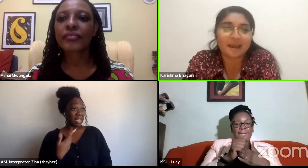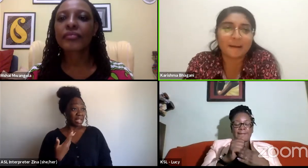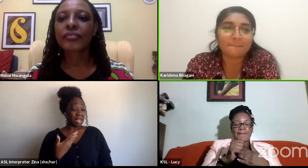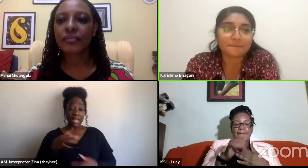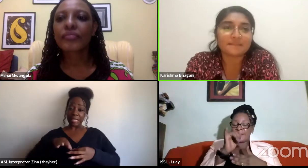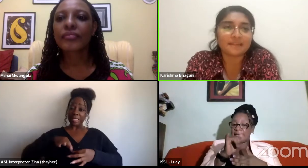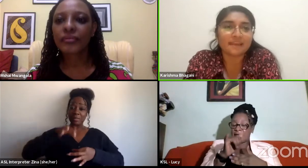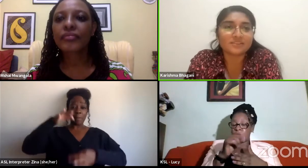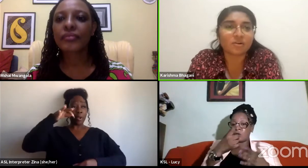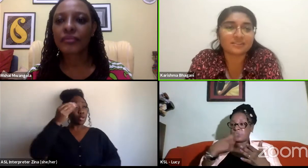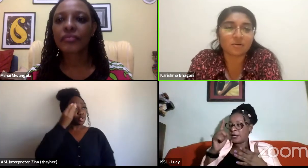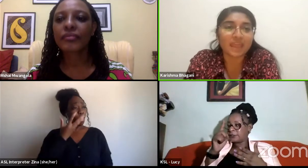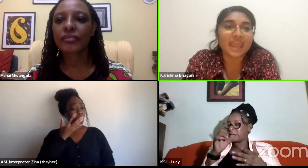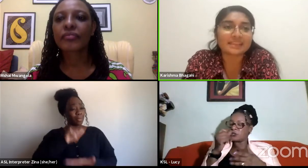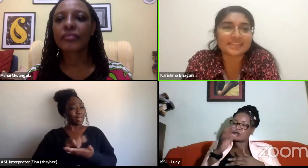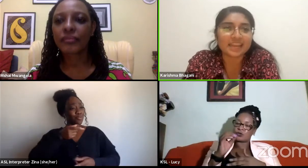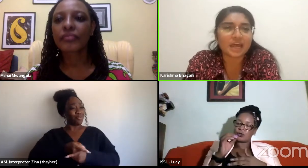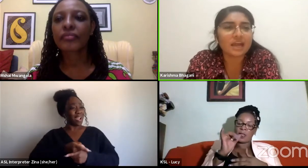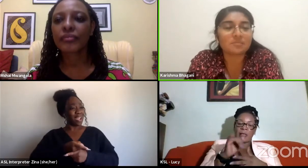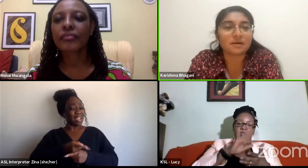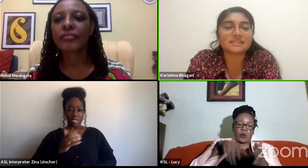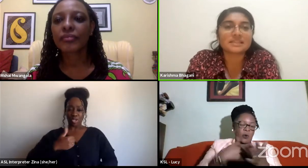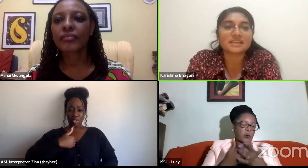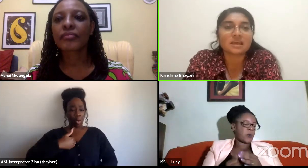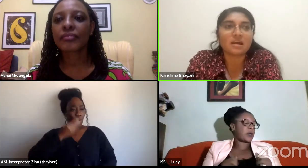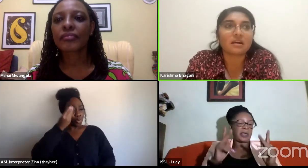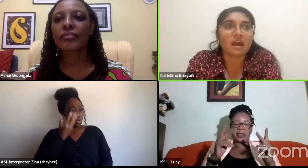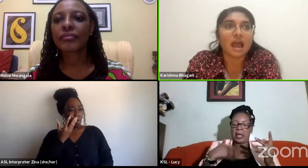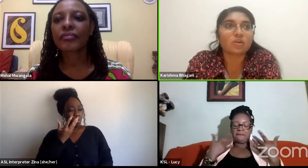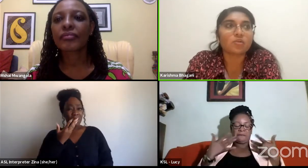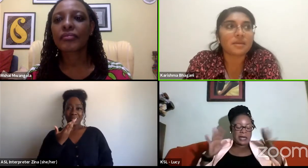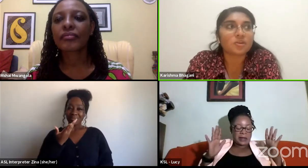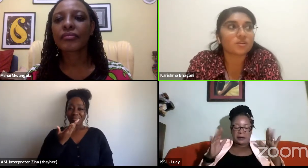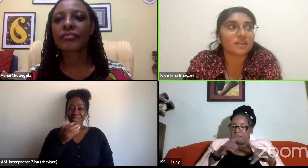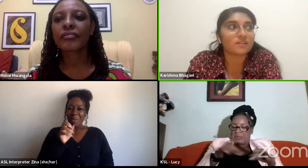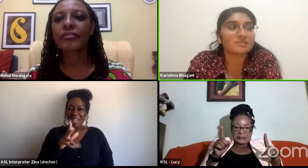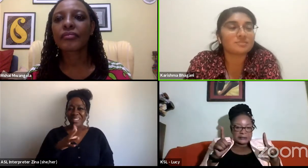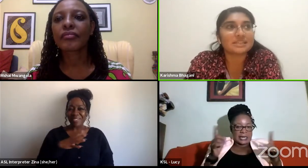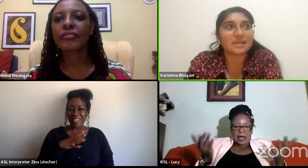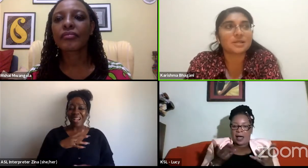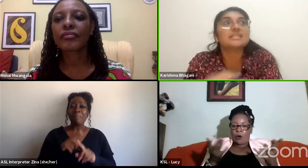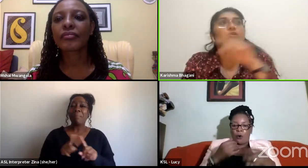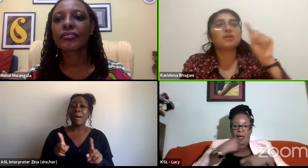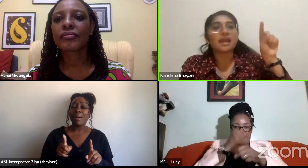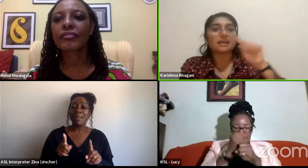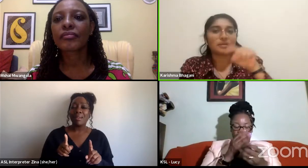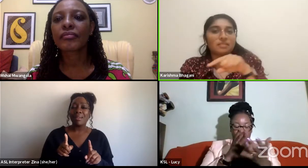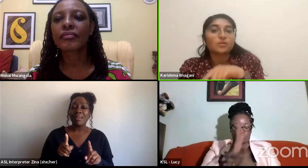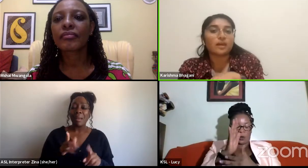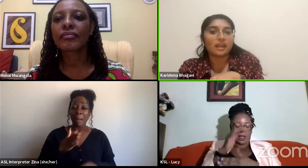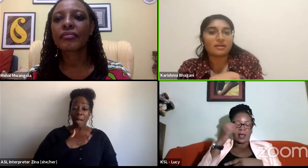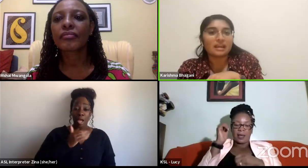And that's all okay and said and done but how do I make sure that the spirit can continue guiding me that way